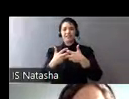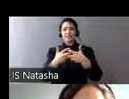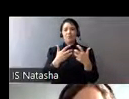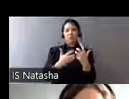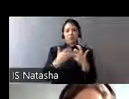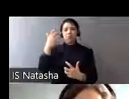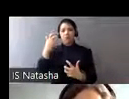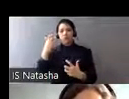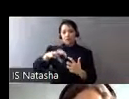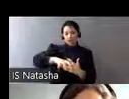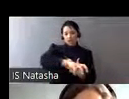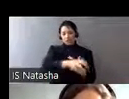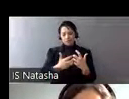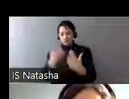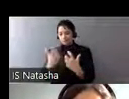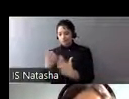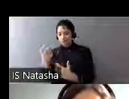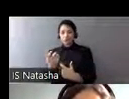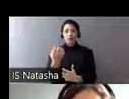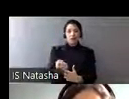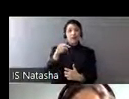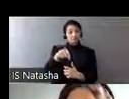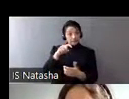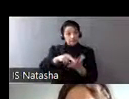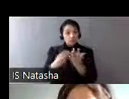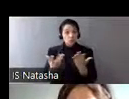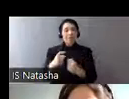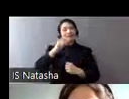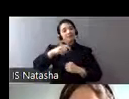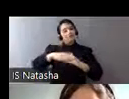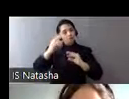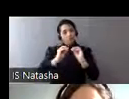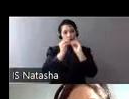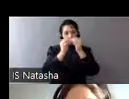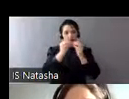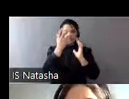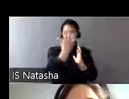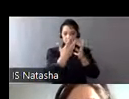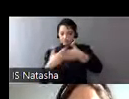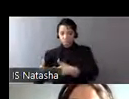It's important to ensure that (?) is comparable across countries.